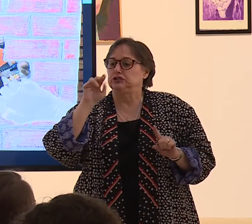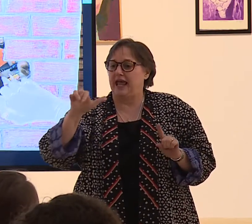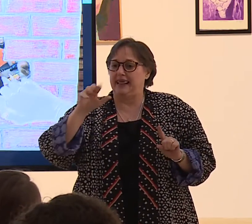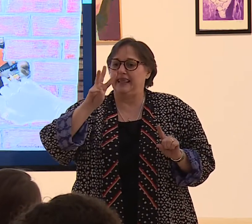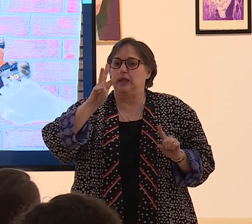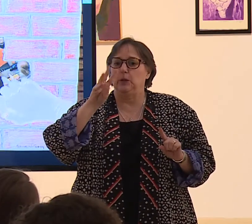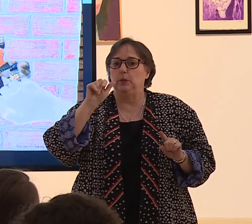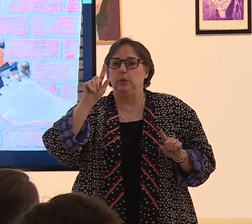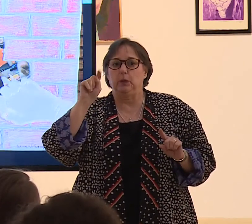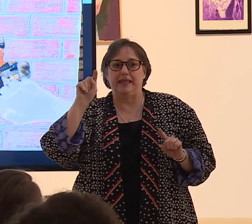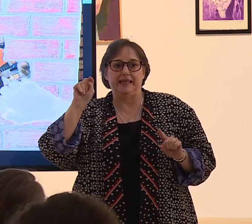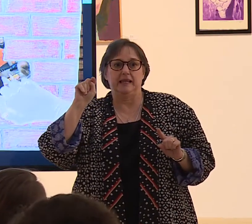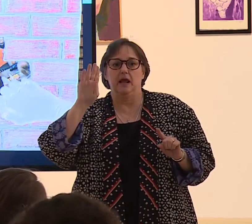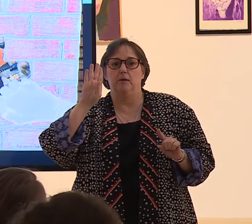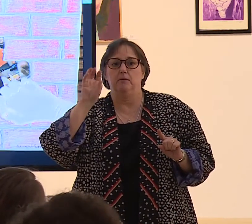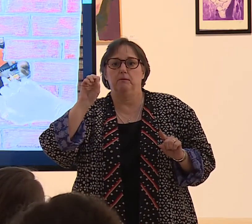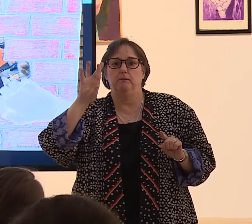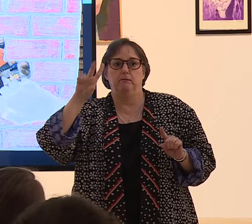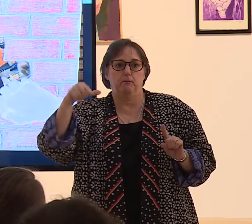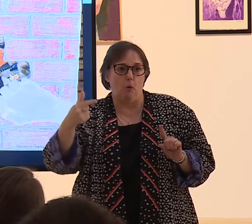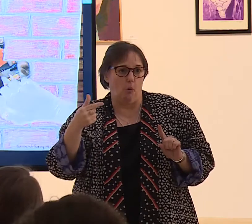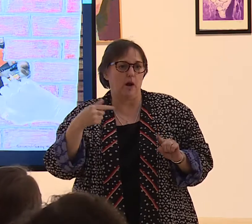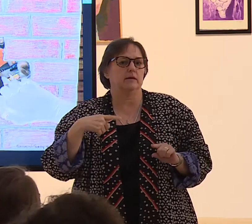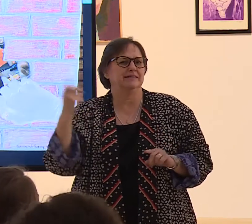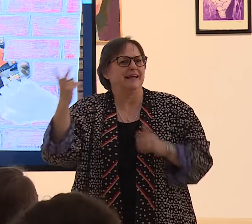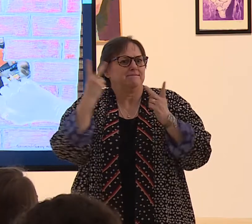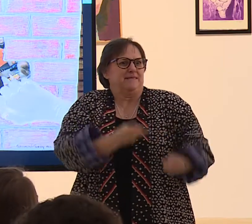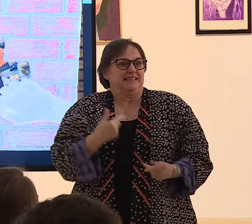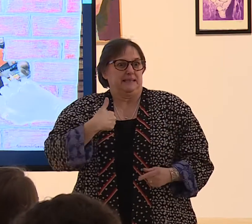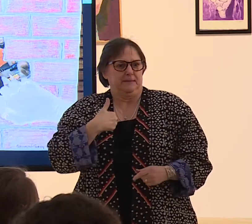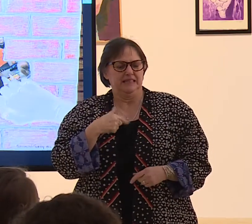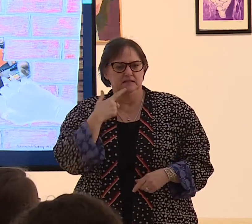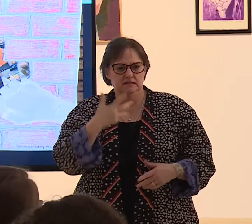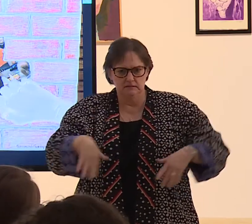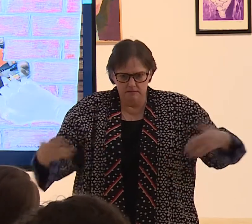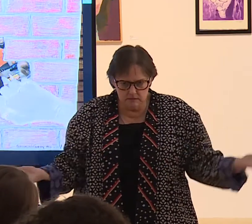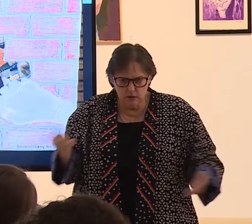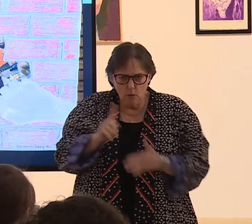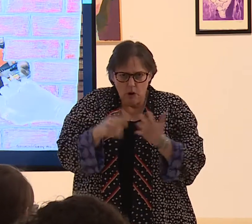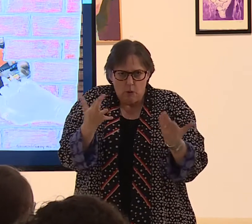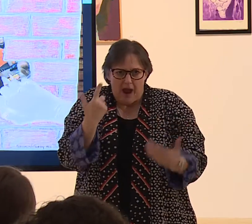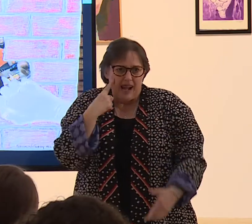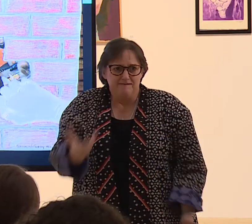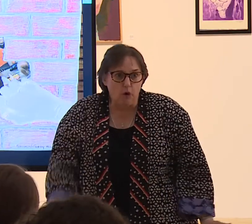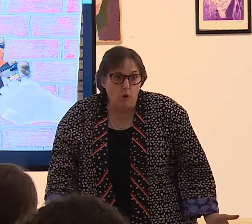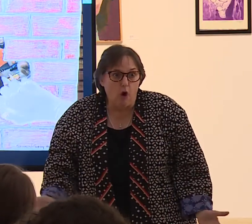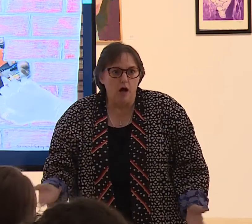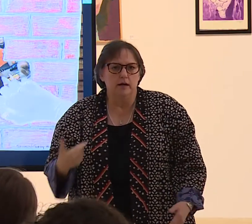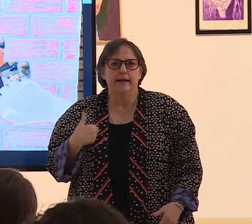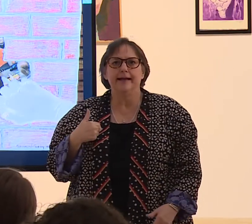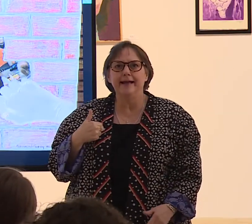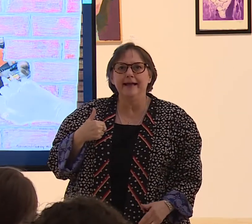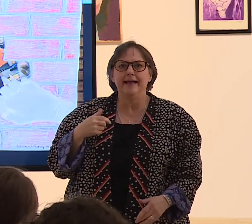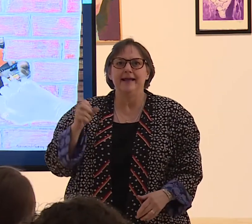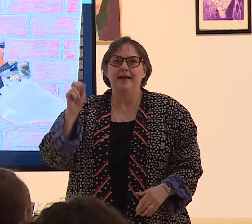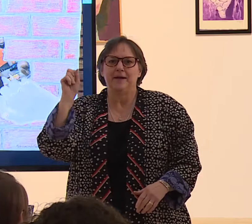I met with my friend, Jennifer Witteborg. She was visiting me, and we were talking about this idea.